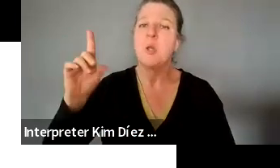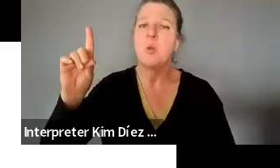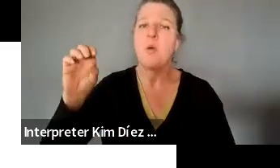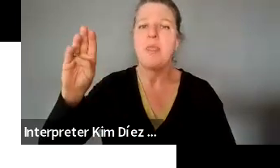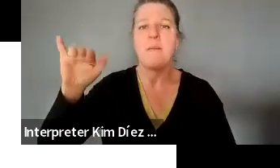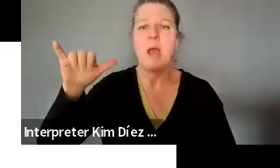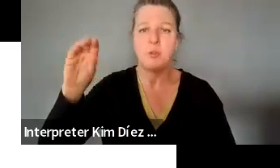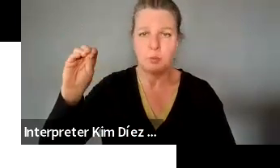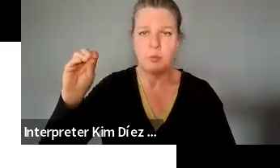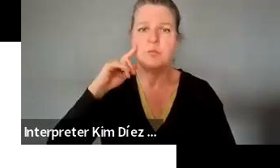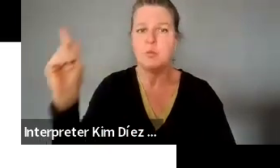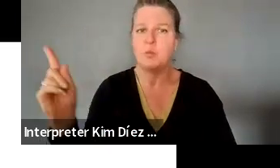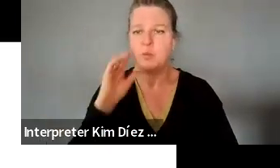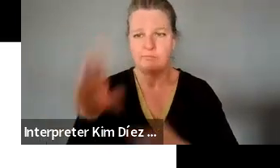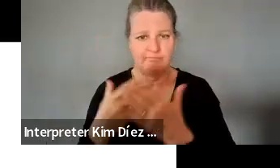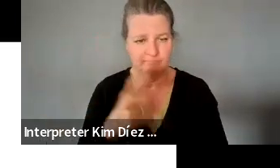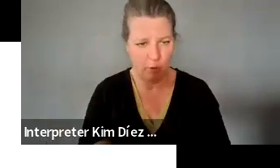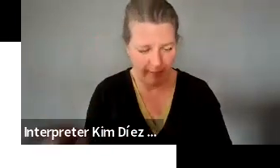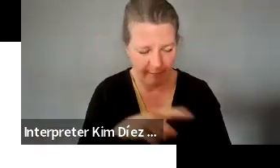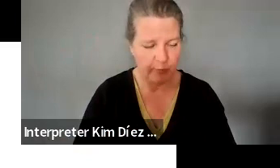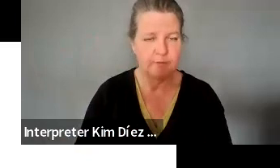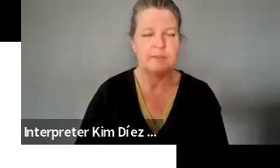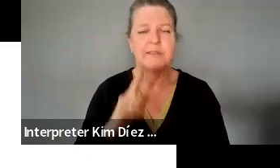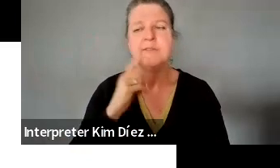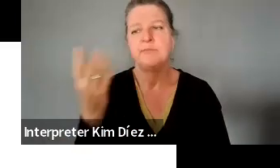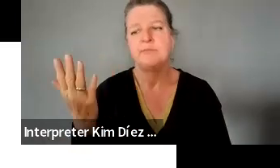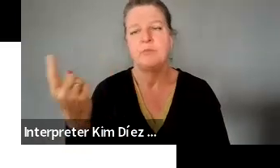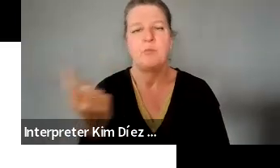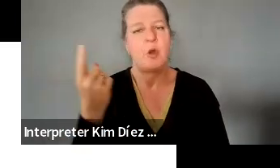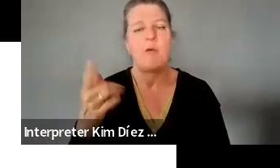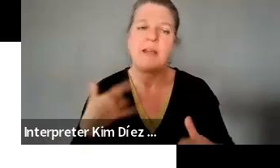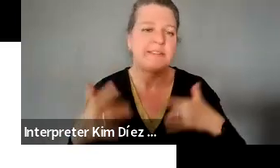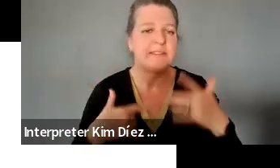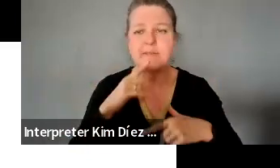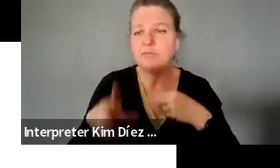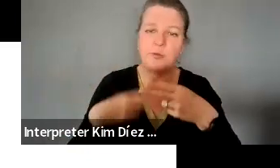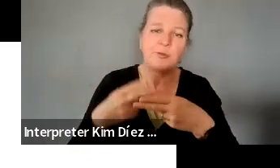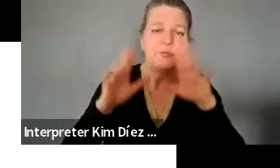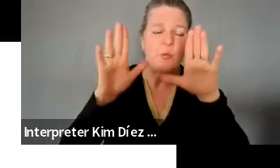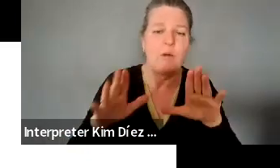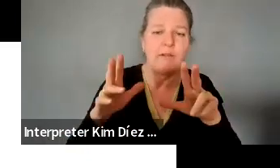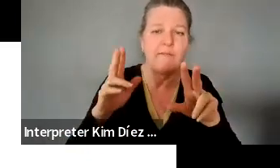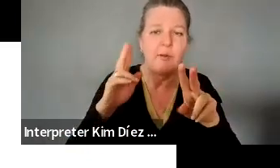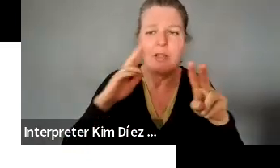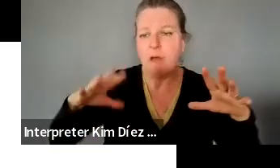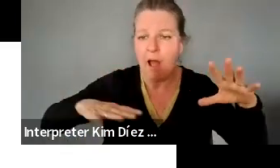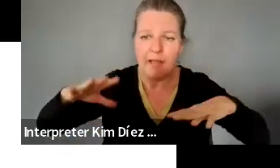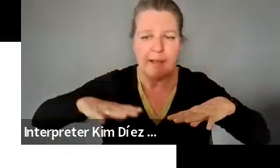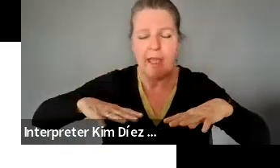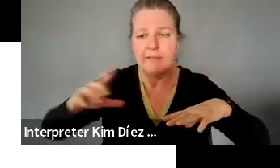we're always excited to mention these wonderful holidays that come up during our OFAR year.